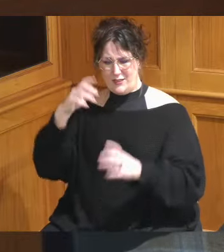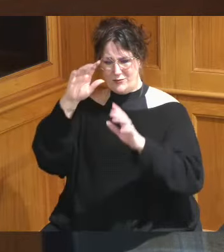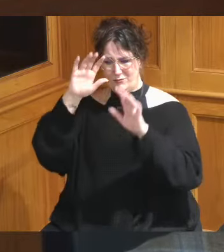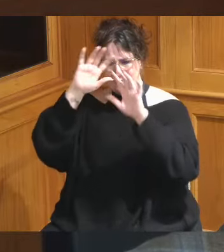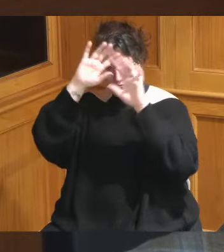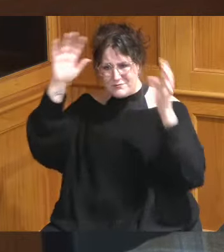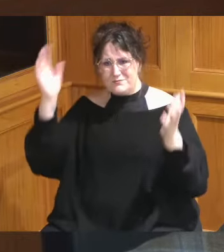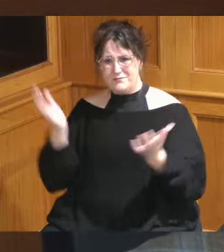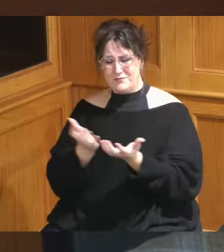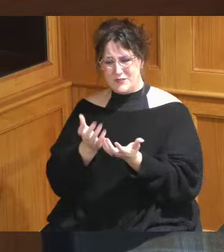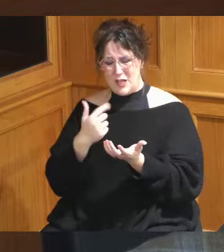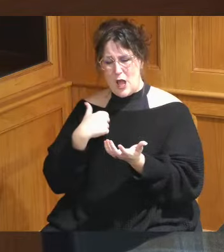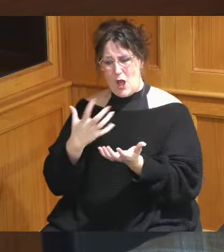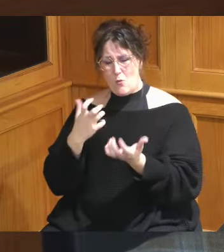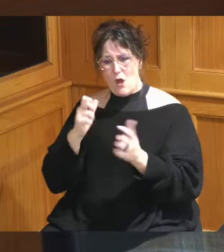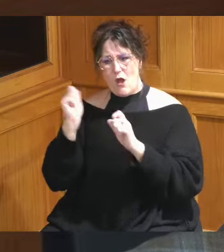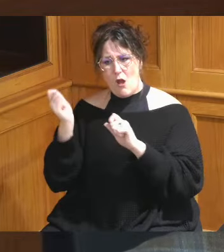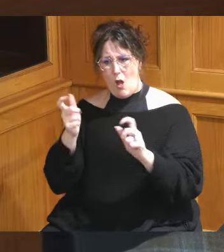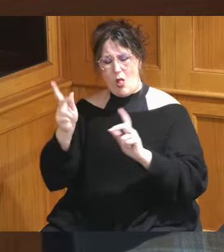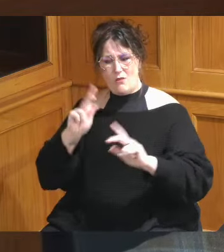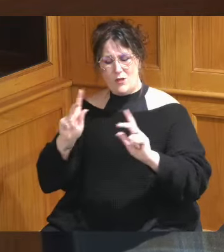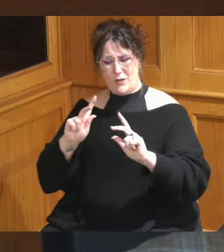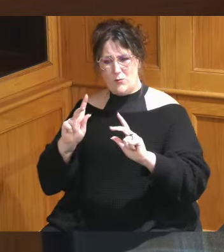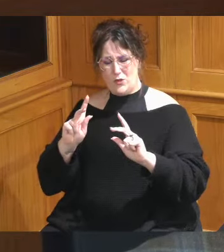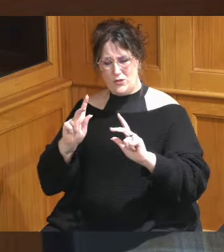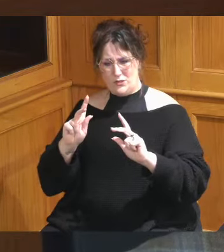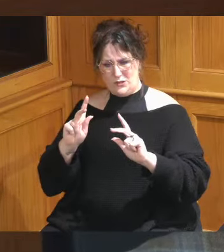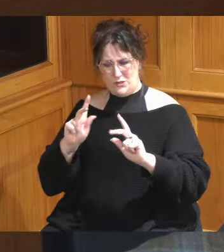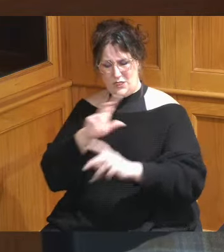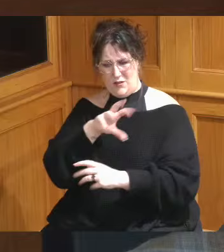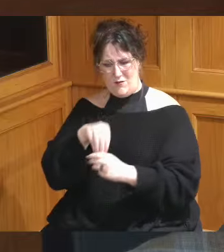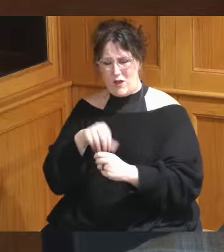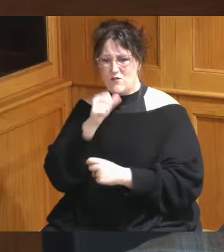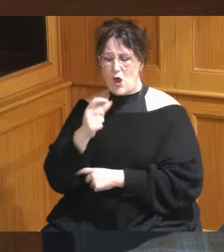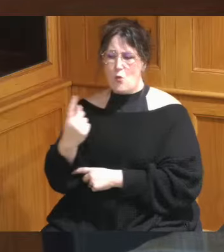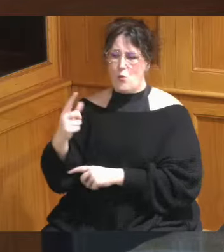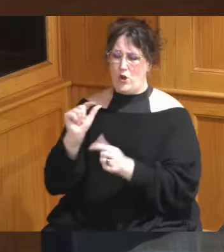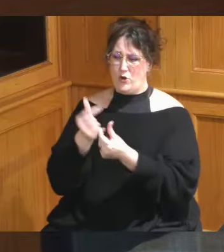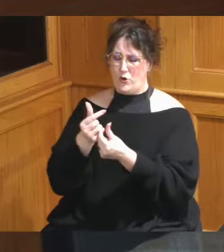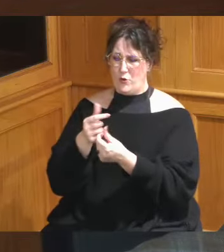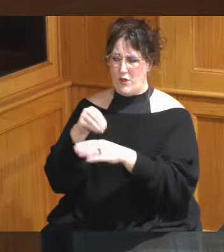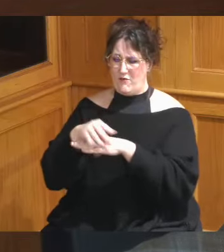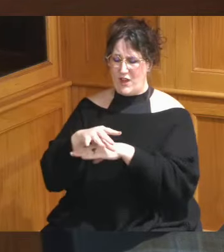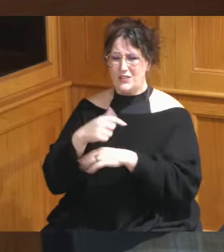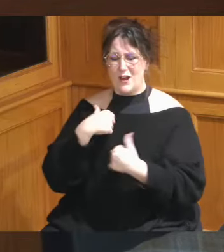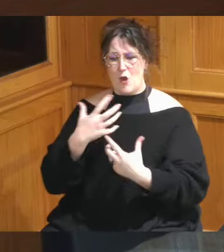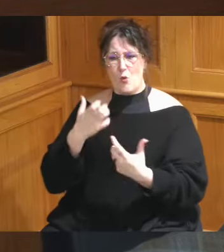I just like to have all the people that not just one group that'll be affected. I want to know so